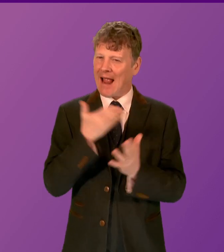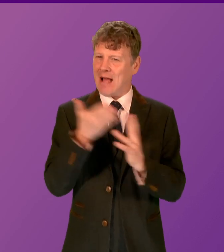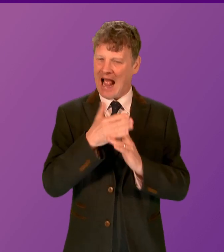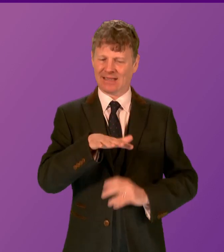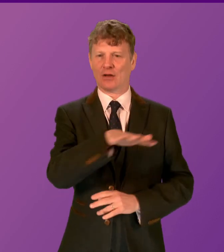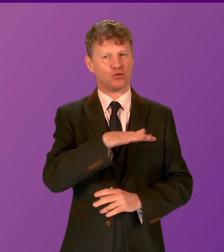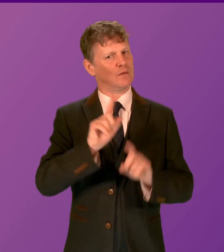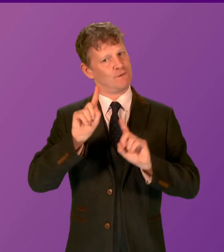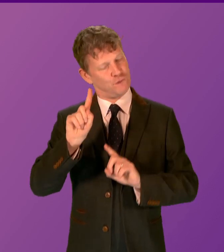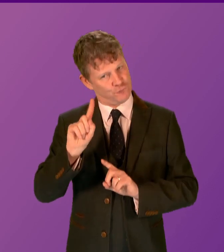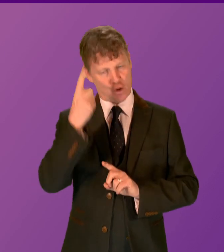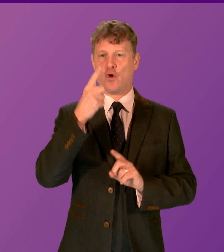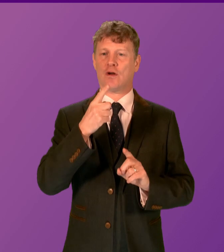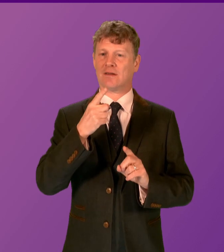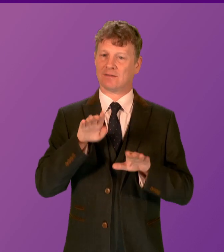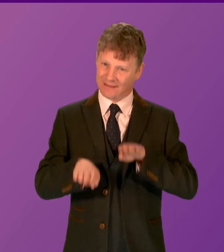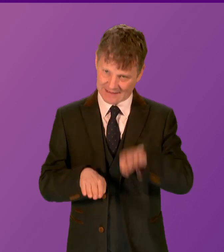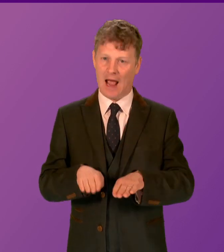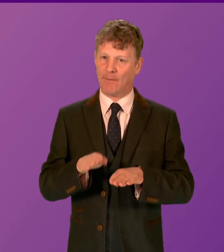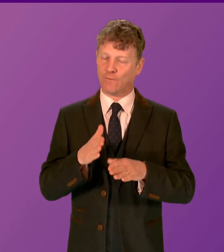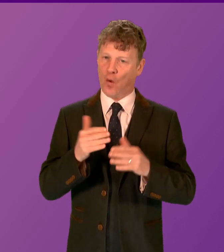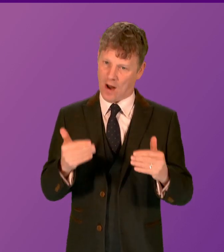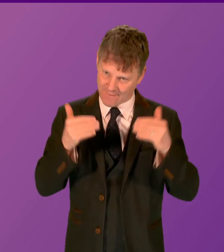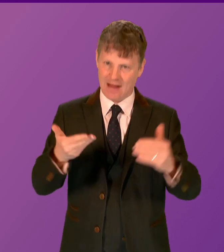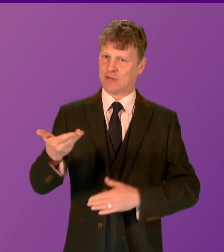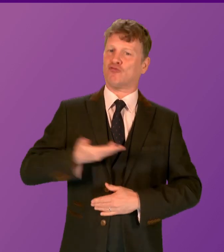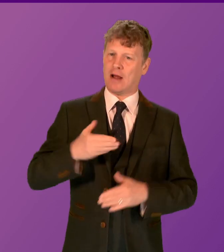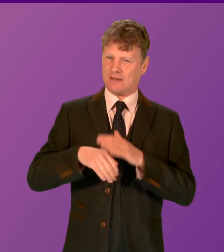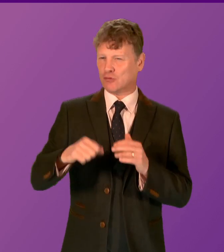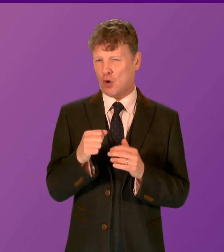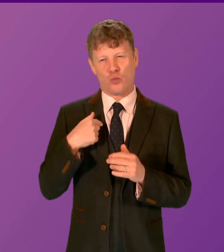rights in Scotland, and does he believe that we should go further, including providing